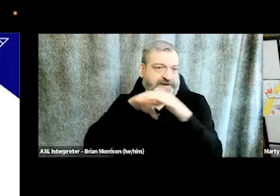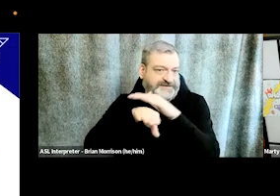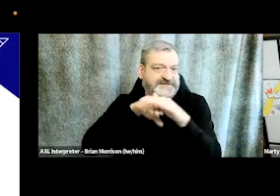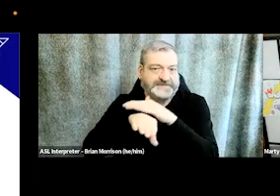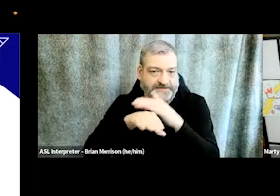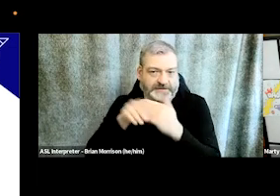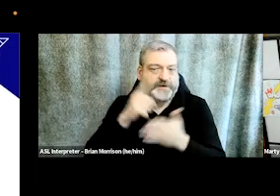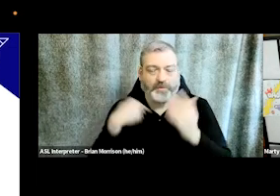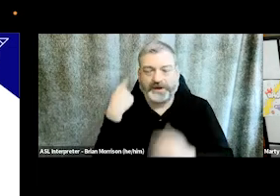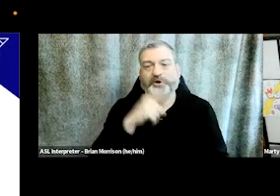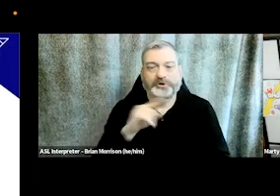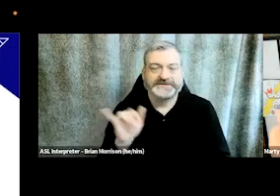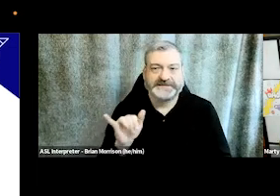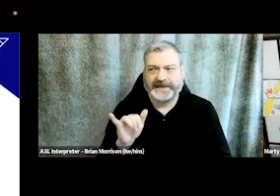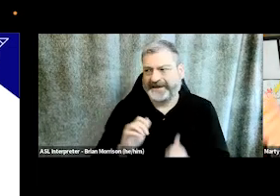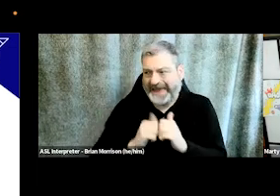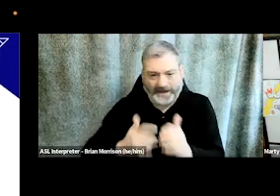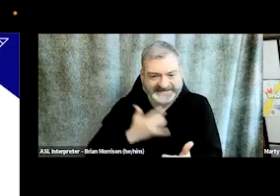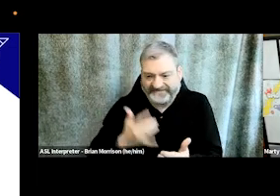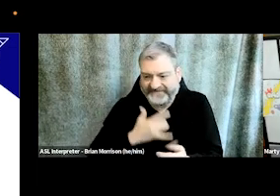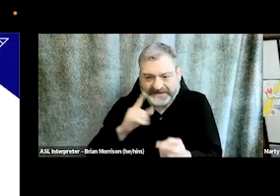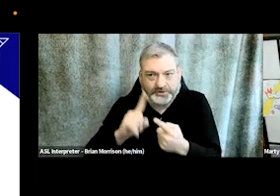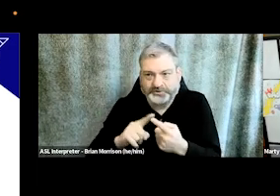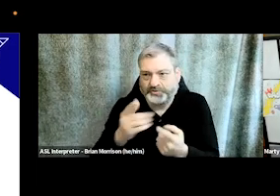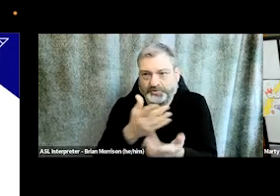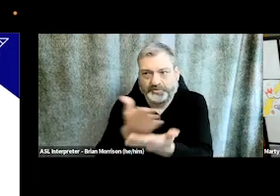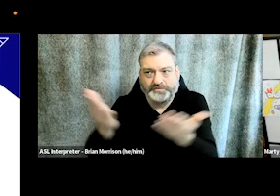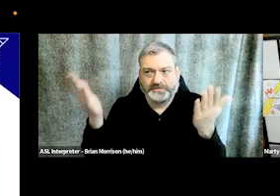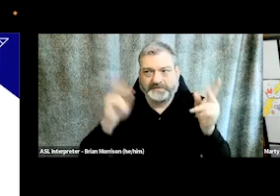that feels to their potential constituencies.